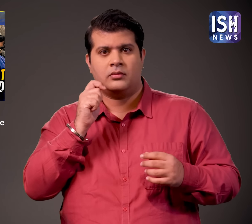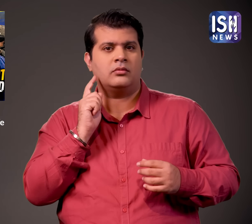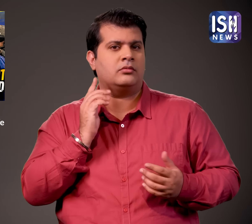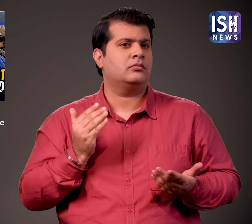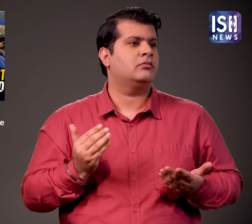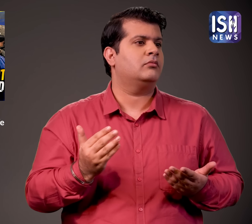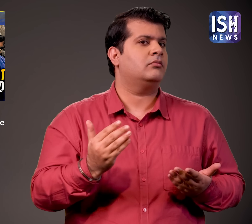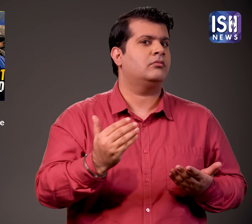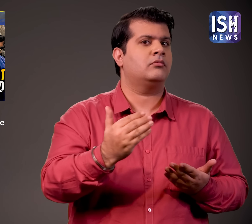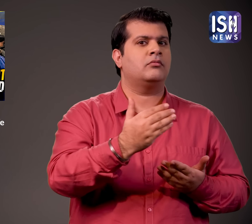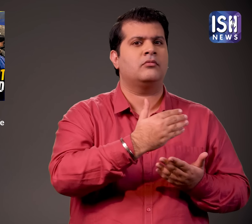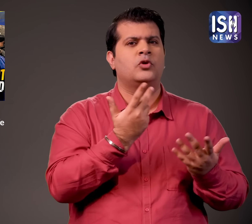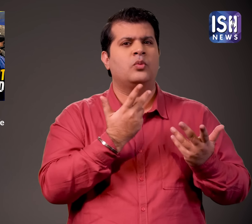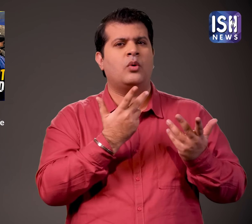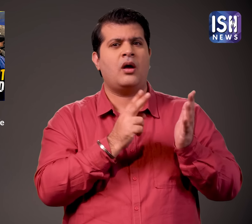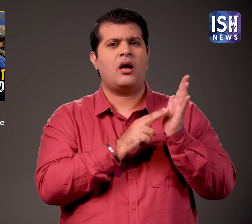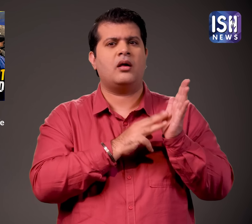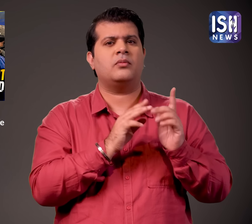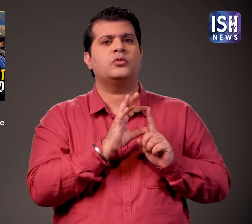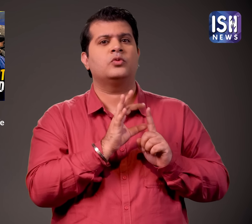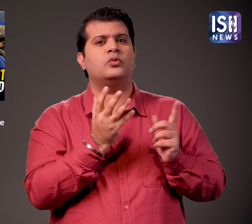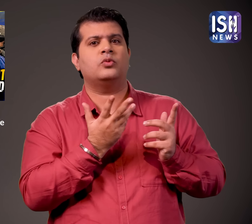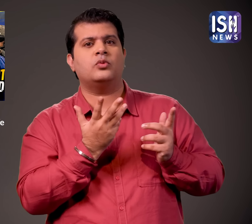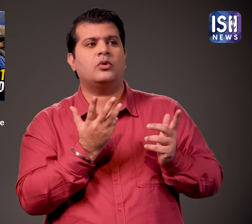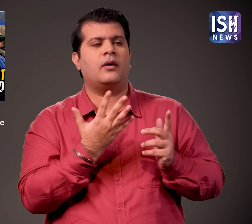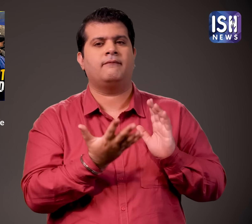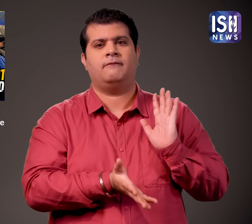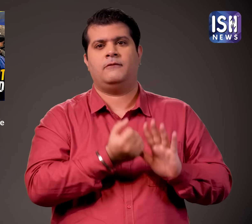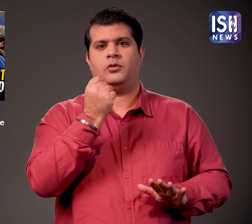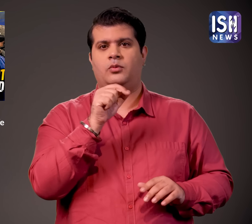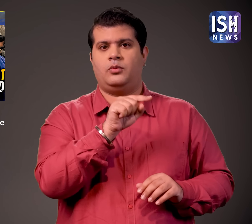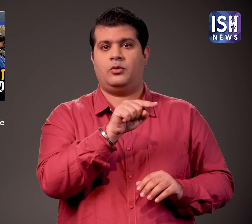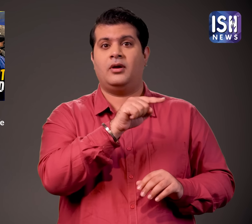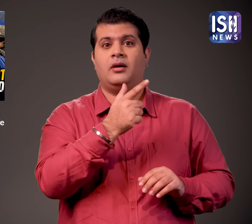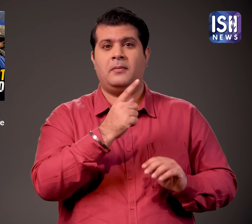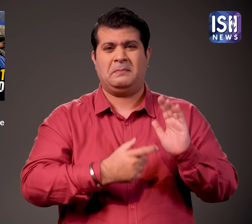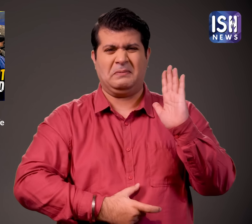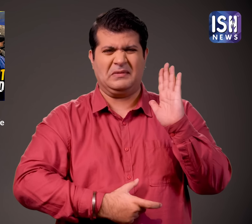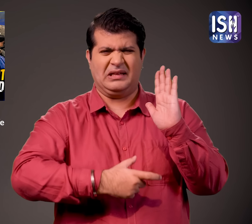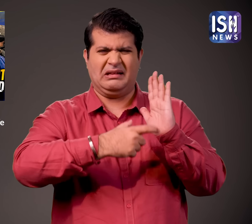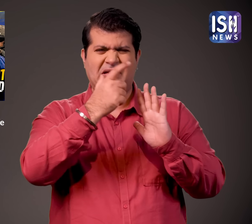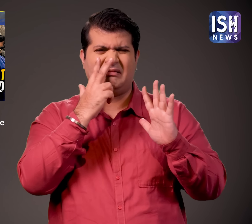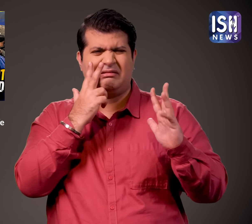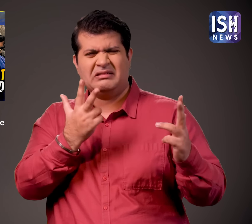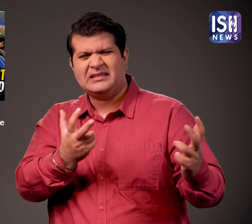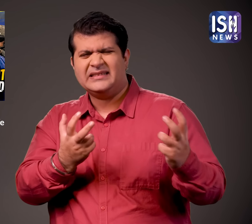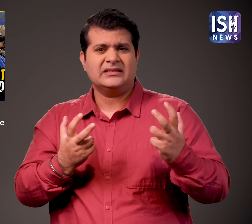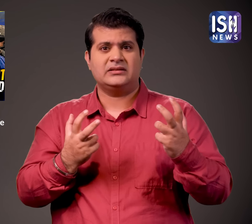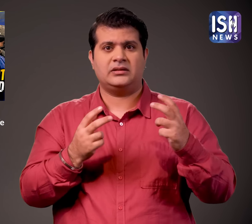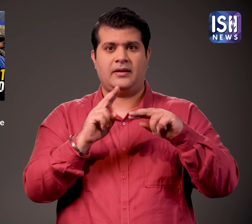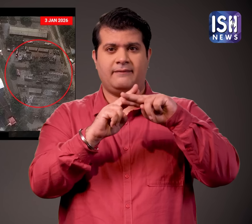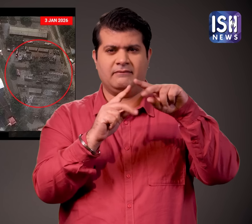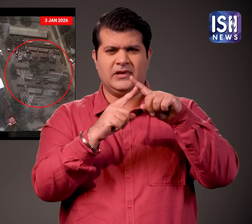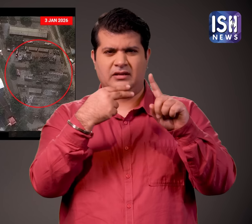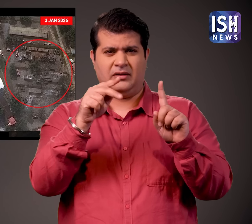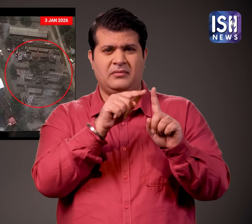collected information on Maduro and soon found that he was living in a building in Fuerte Tiuna,